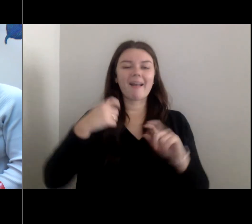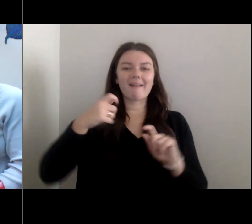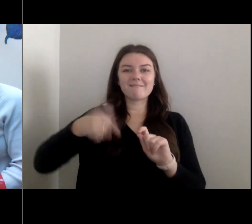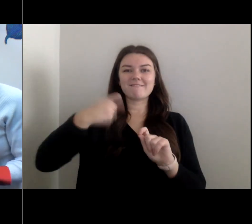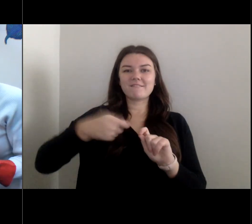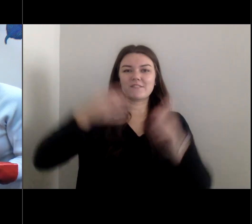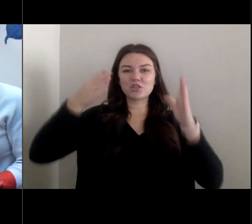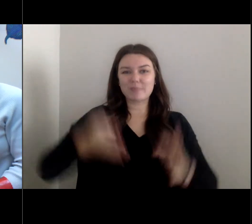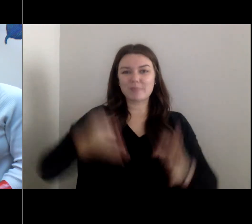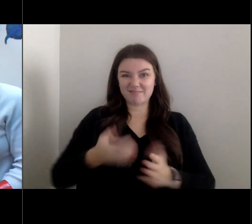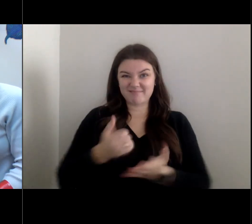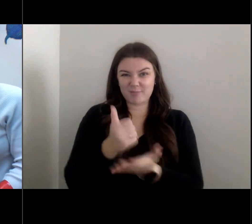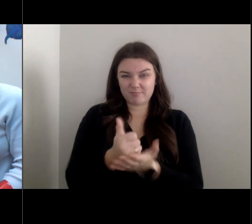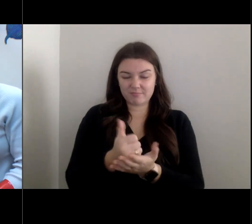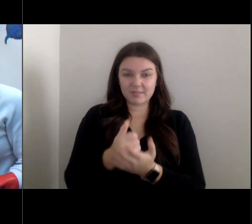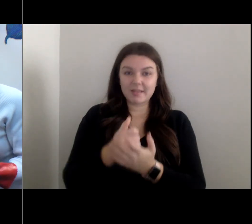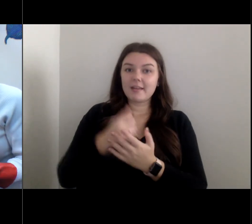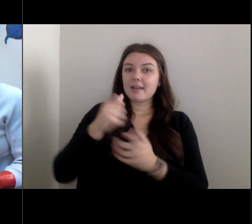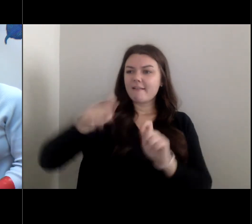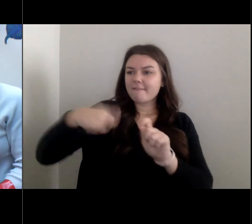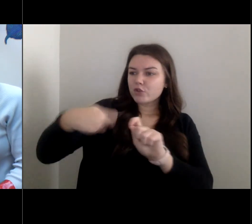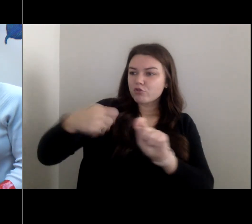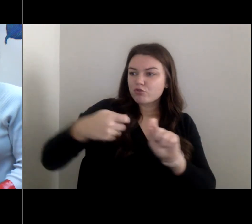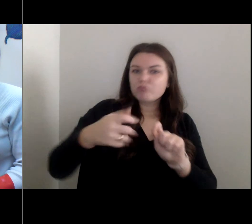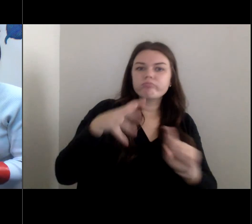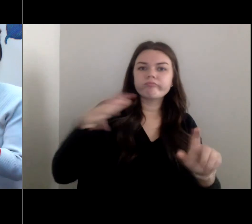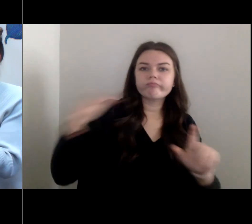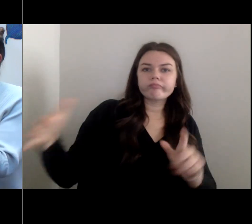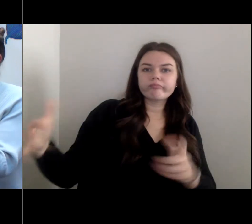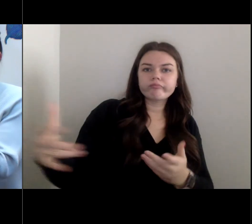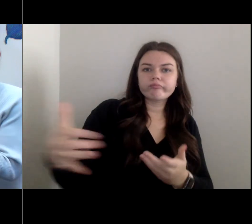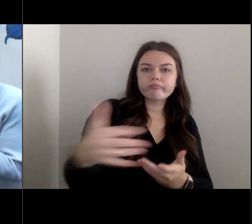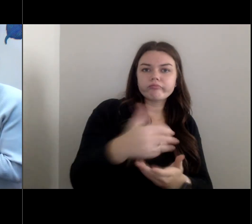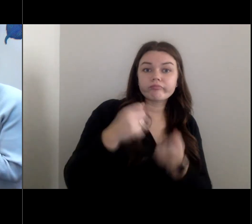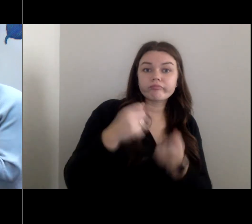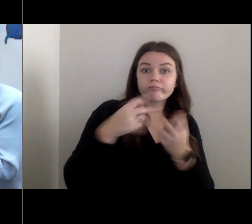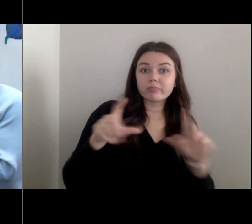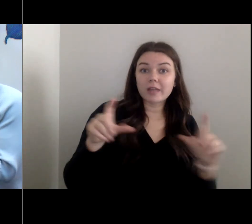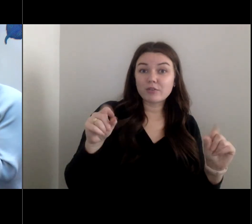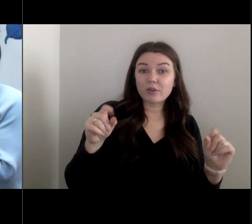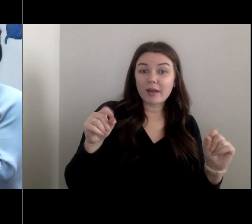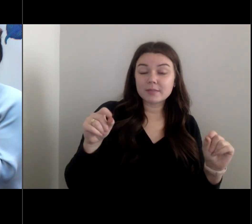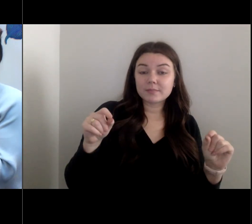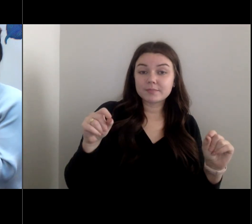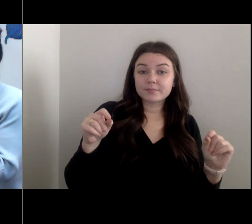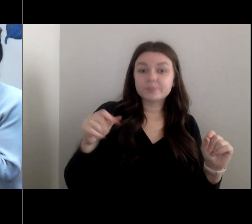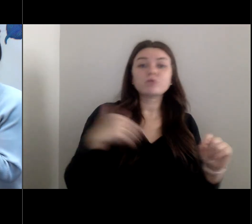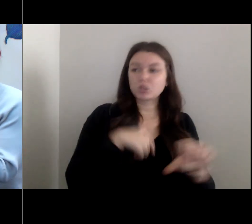especially when they're putting out lots of crab pots and catching lots of crab. And we really work with a lot of fishermen to tell us